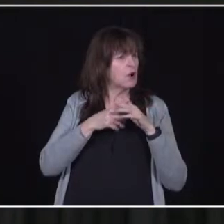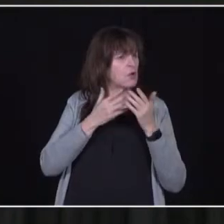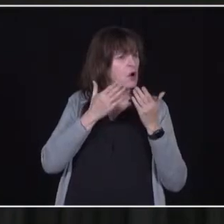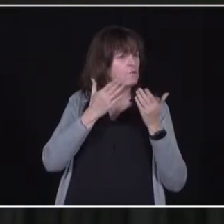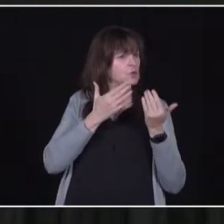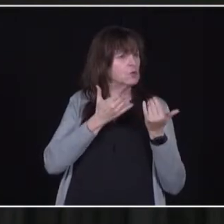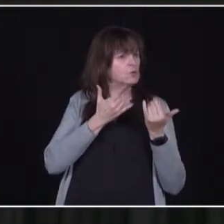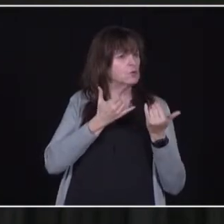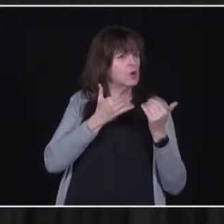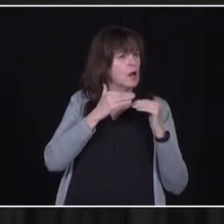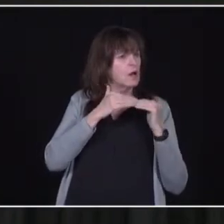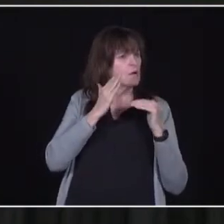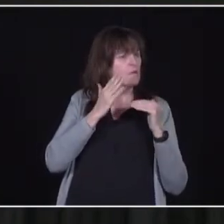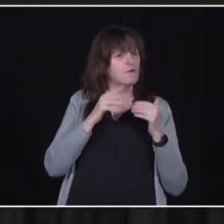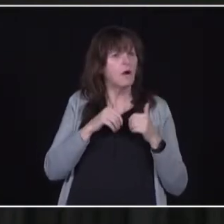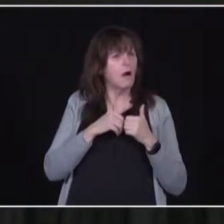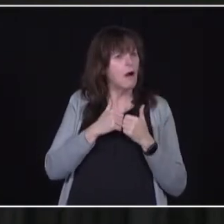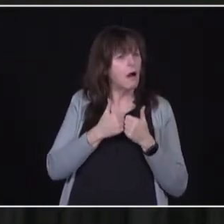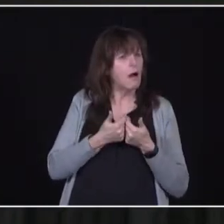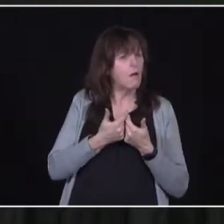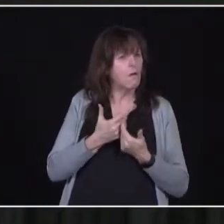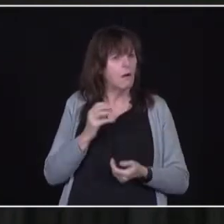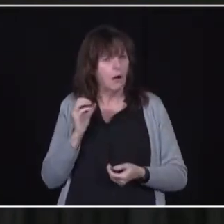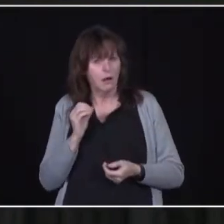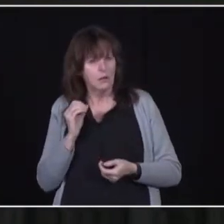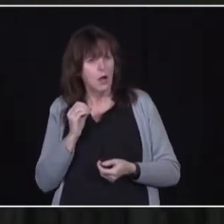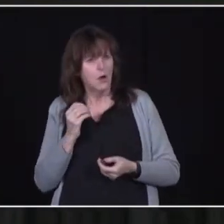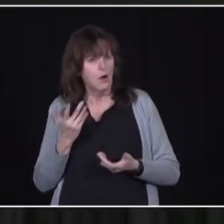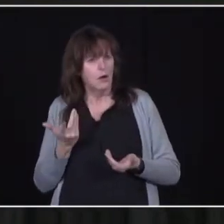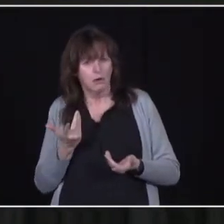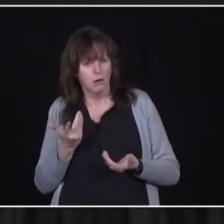of all promises in this country is so far behind in that sense?